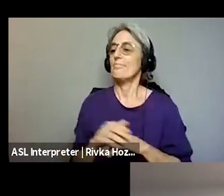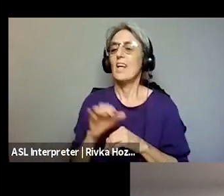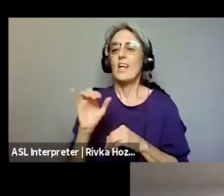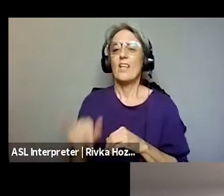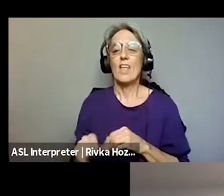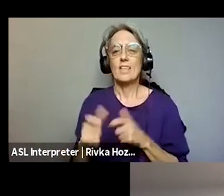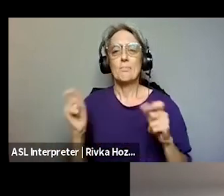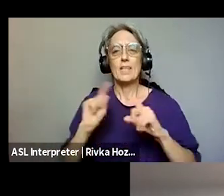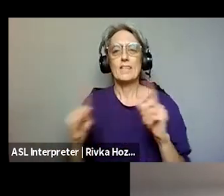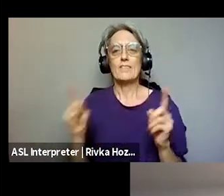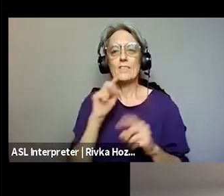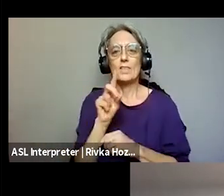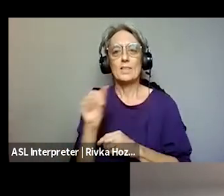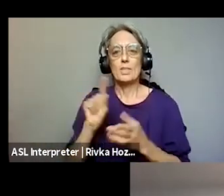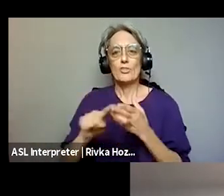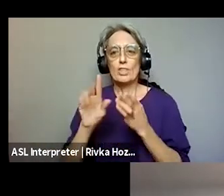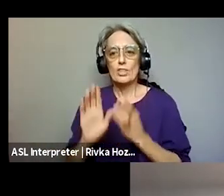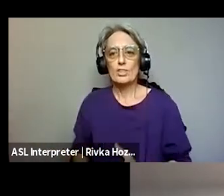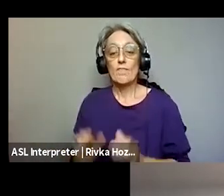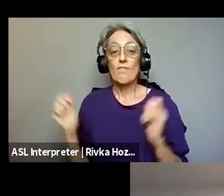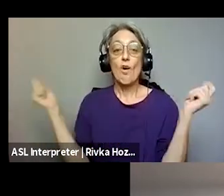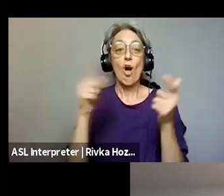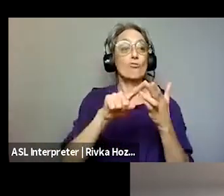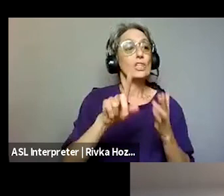for disability researchers and for all researchers but I’m just saying specifically disability